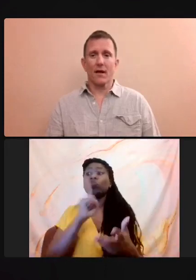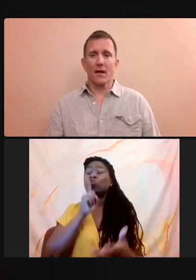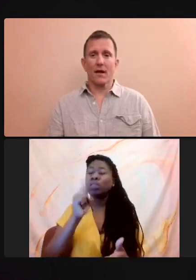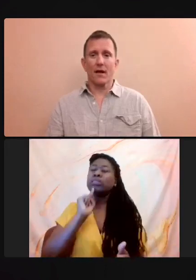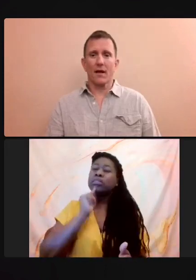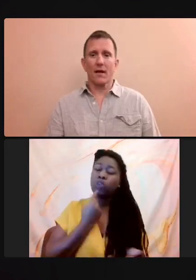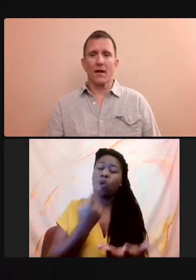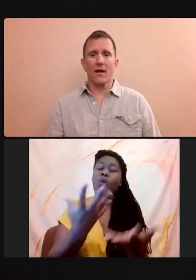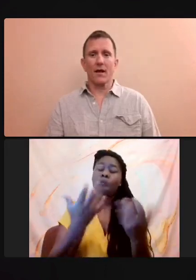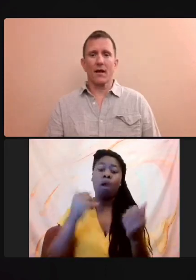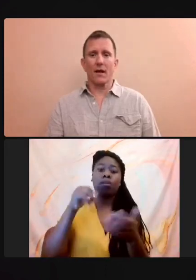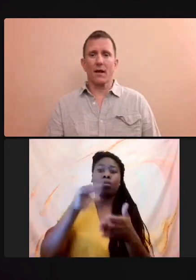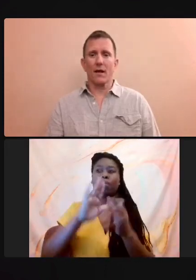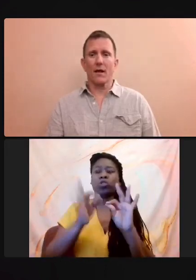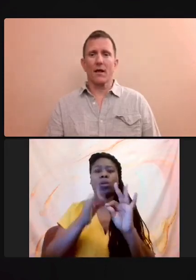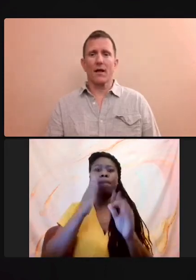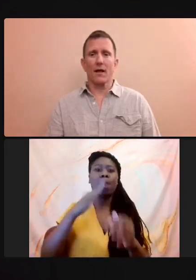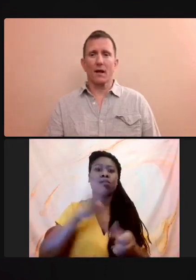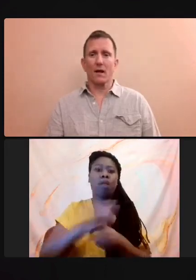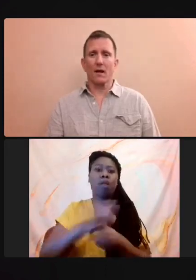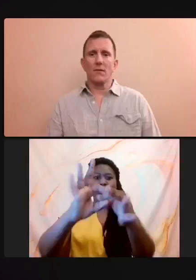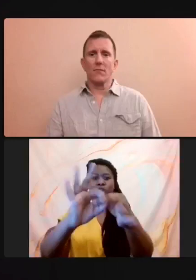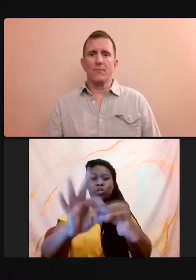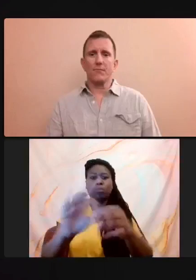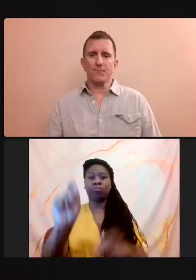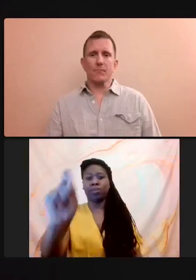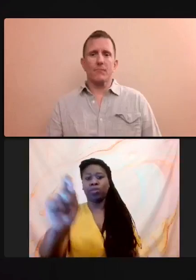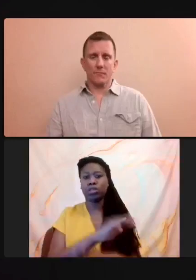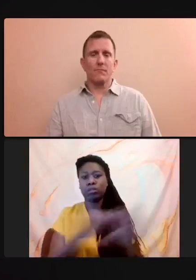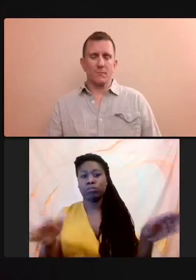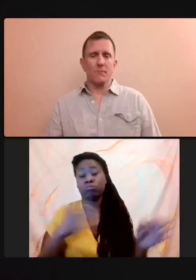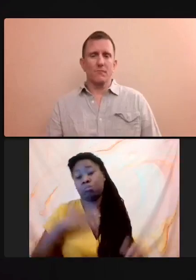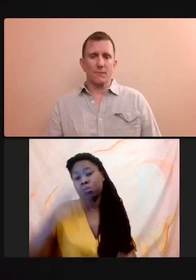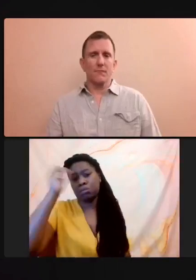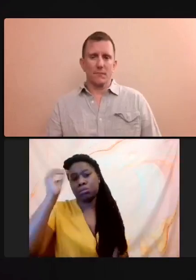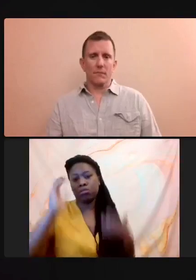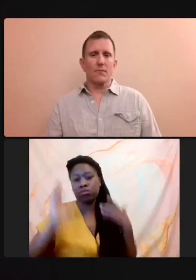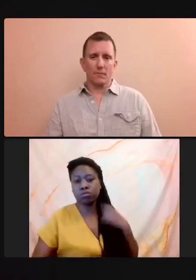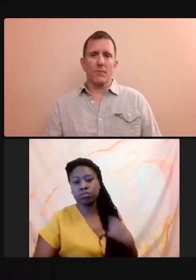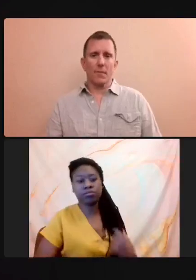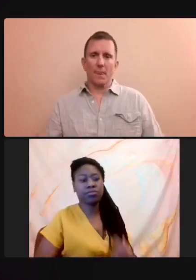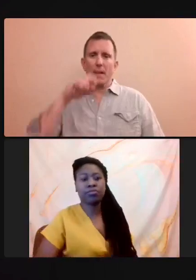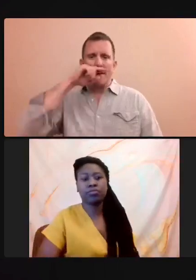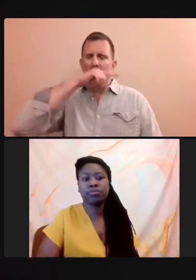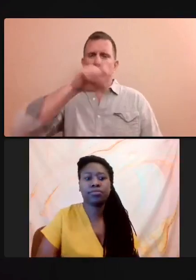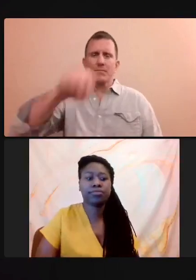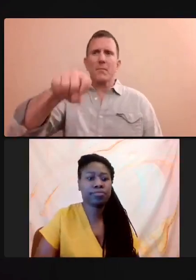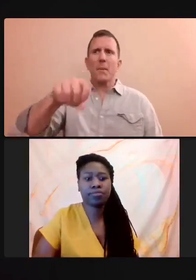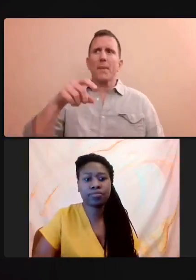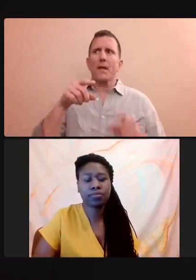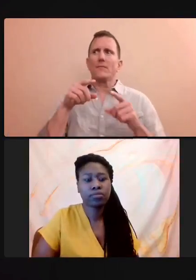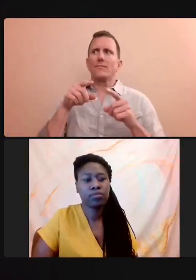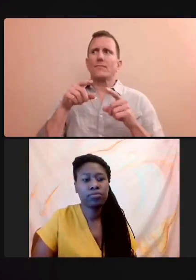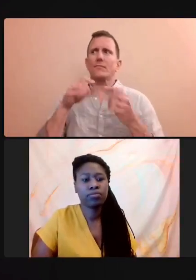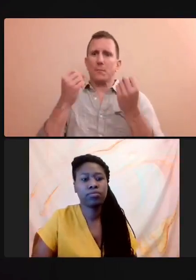I want I need to learn those six signs so I can write a paper on it, you know? So I get my hours in and we as a deaf community look alike.